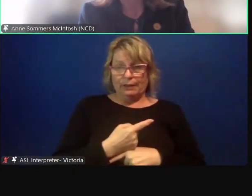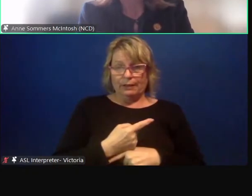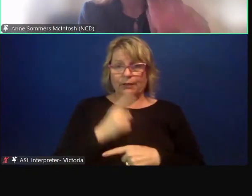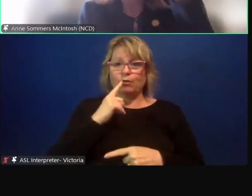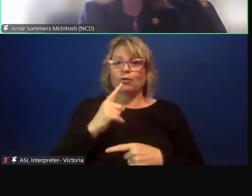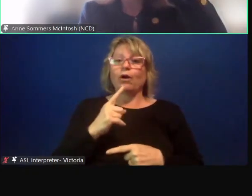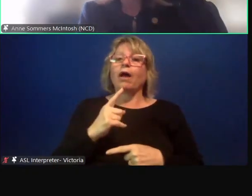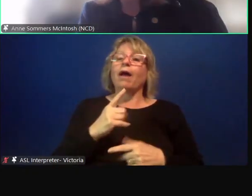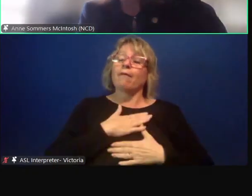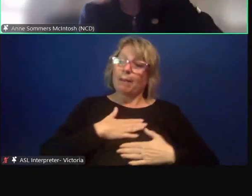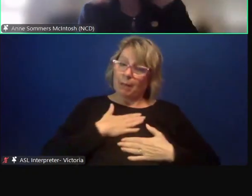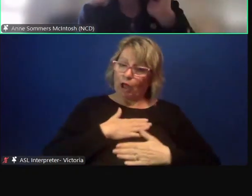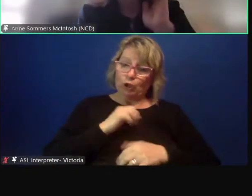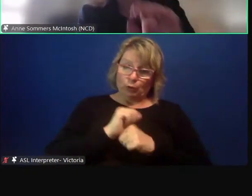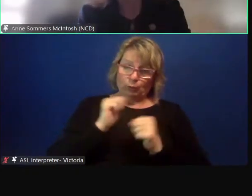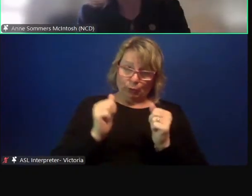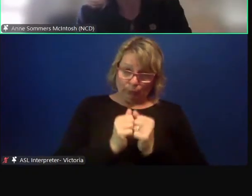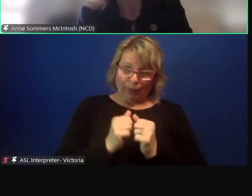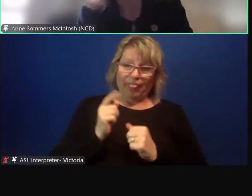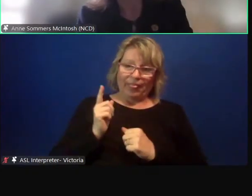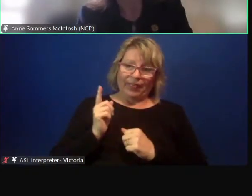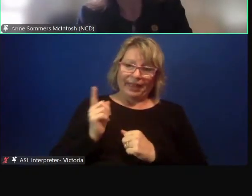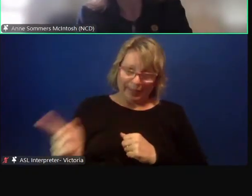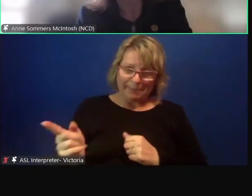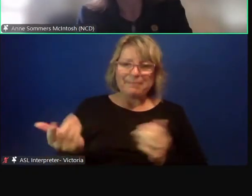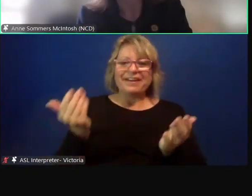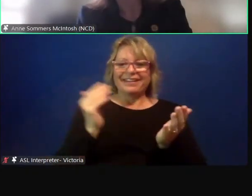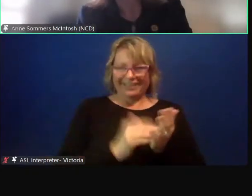pleasure of working with him yet again. And I like to think that I'm actually